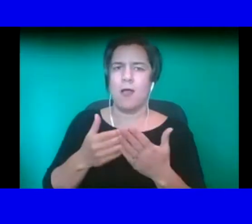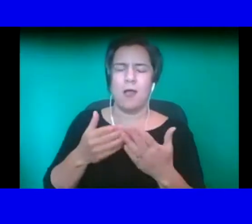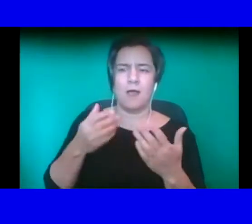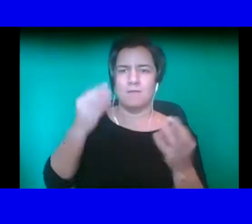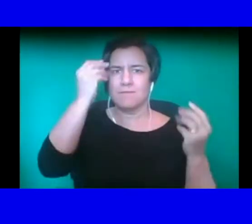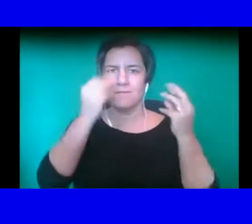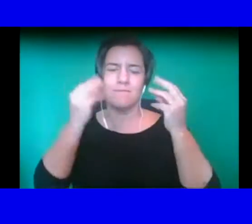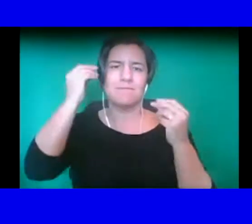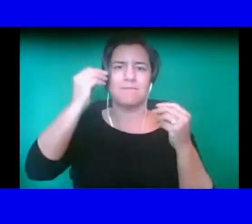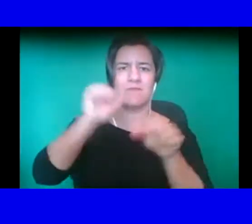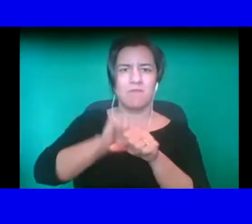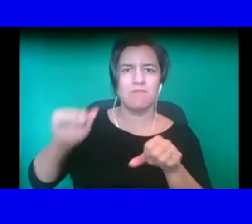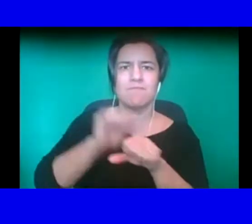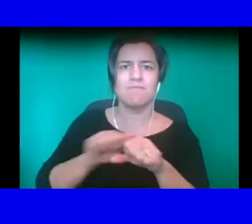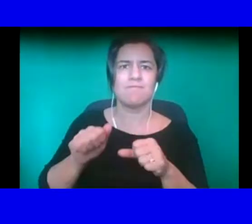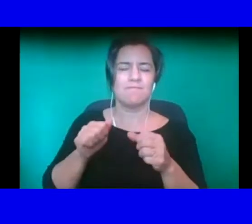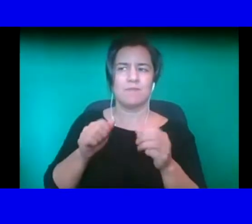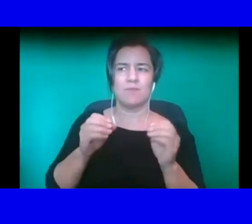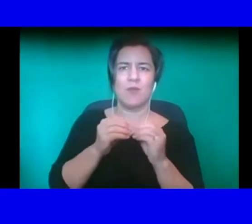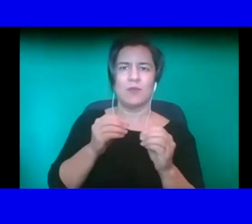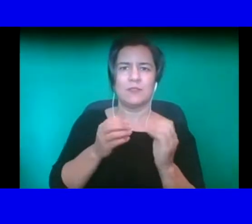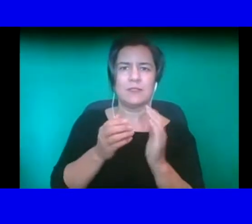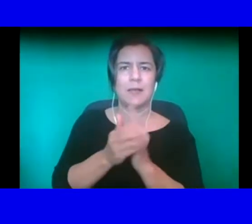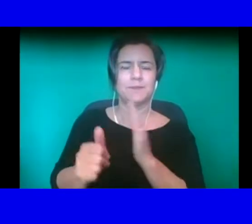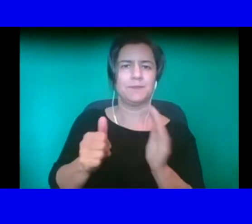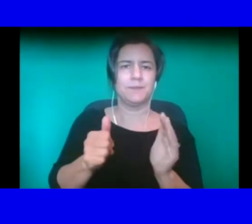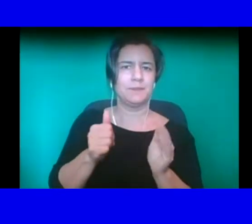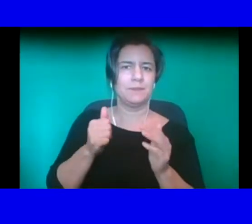up with the most efficient and simple, straightforward way.